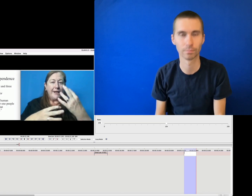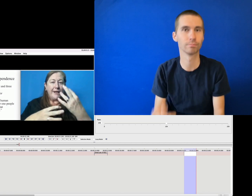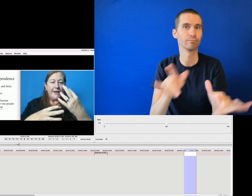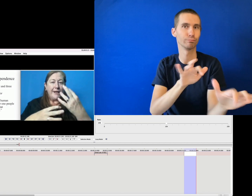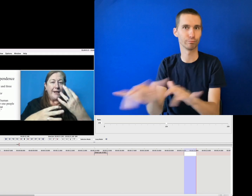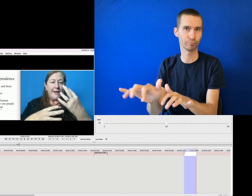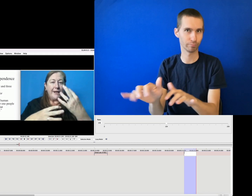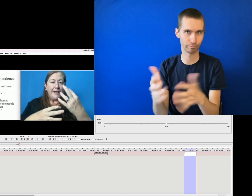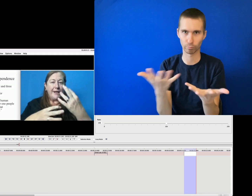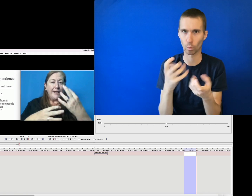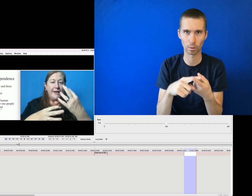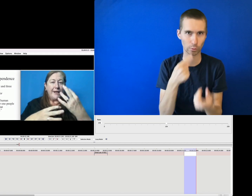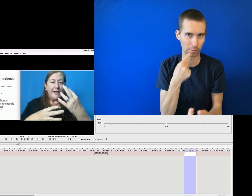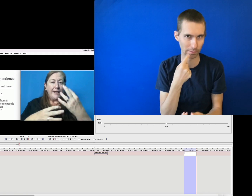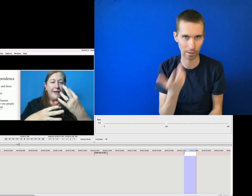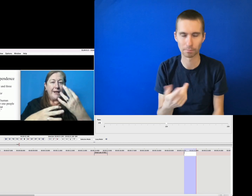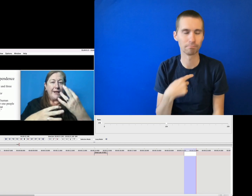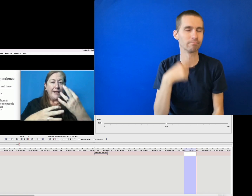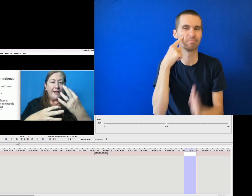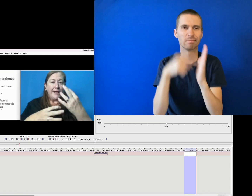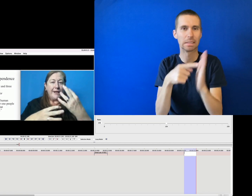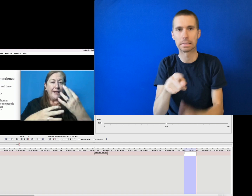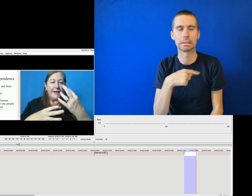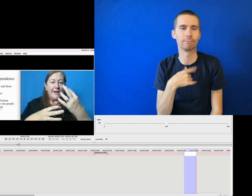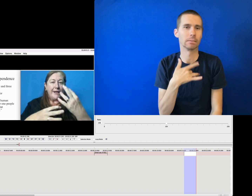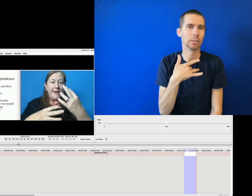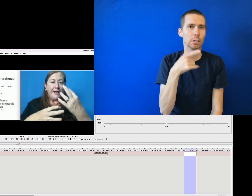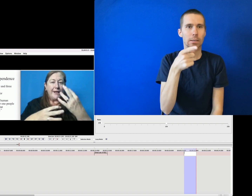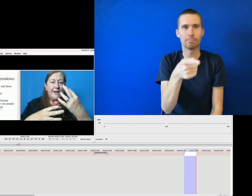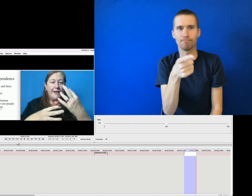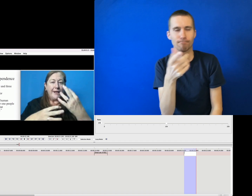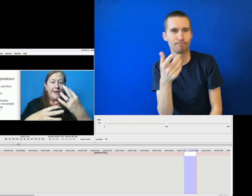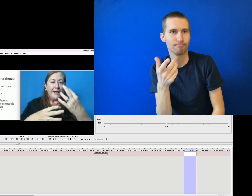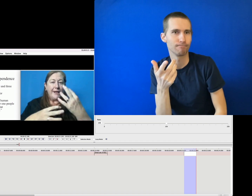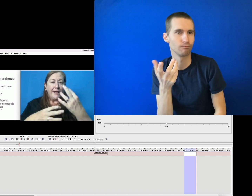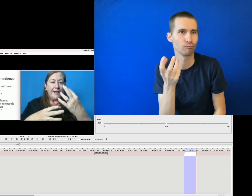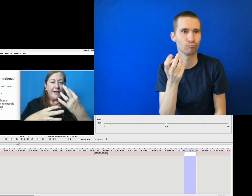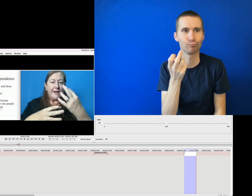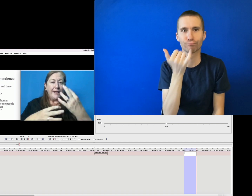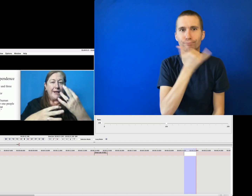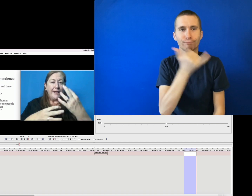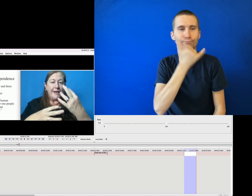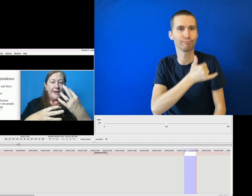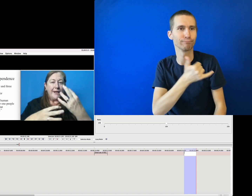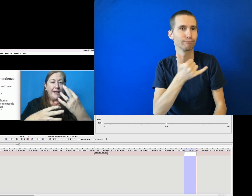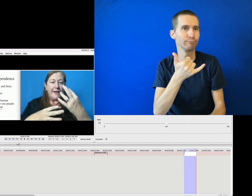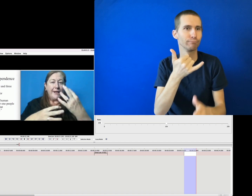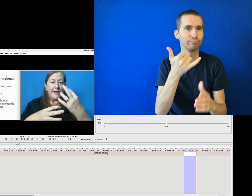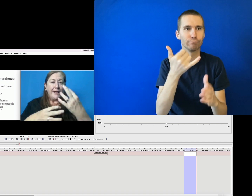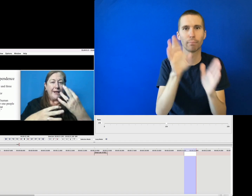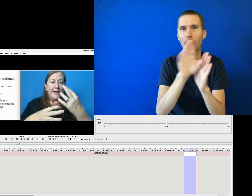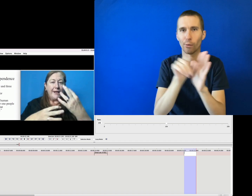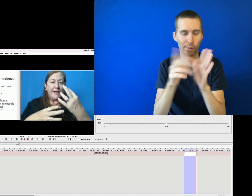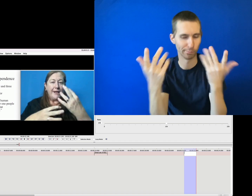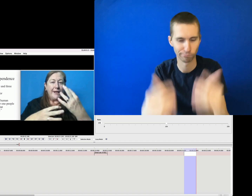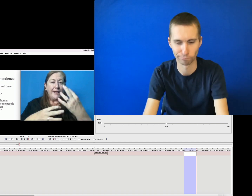Then, type what you want to say. For instance, perhaps I feel that this part of the video has faulty background.